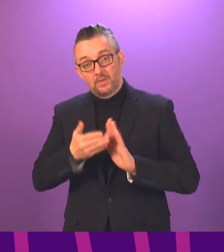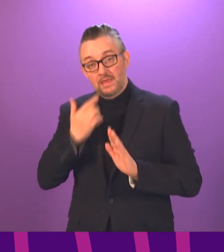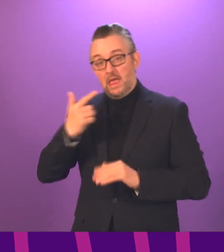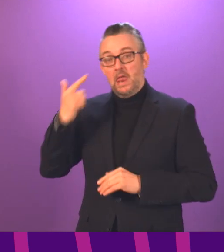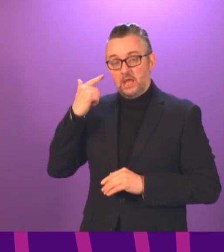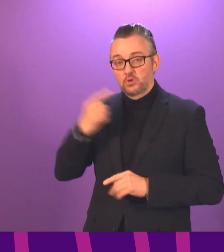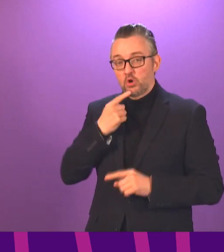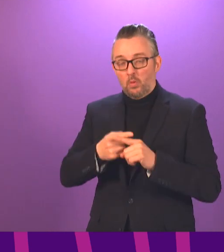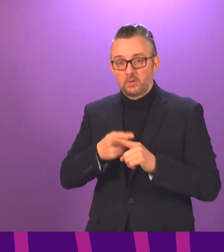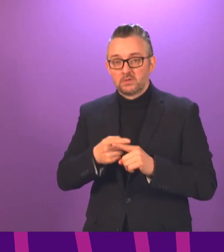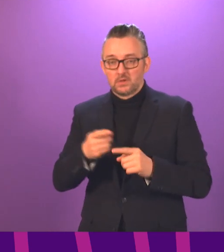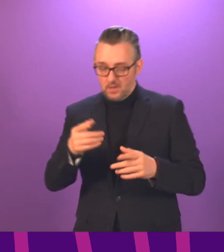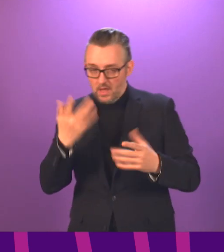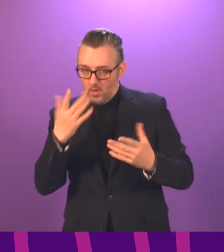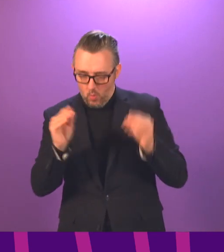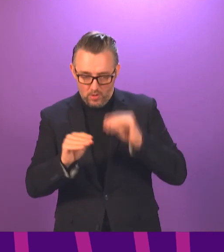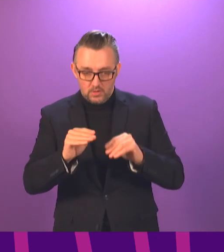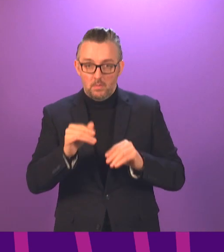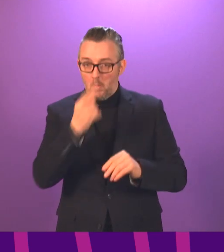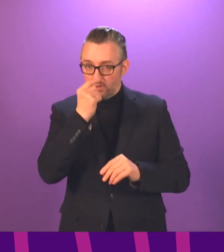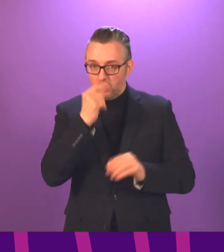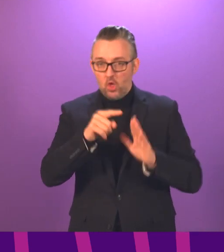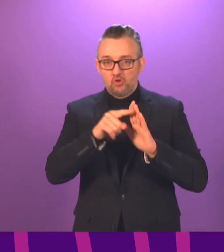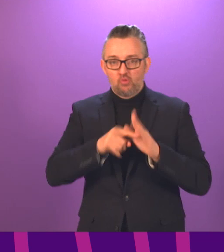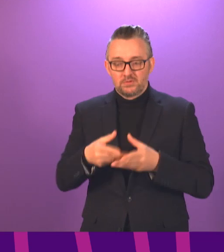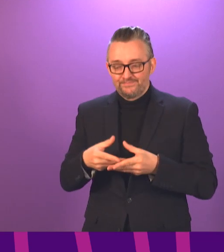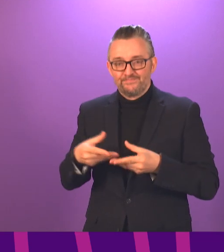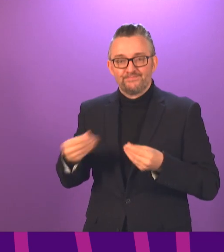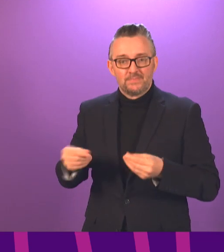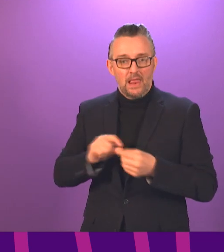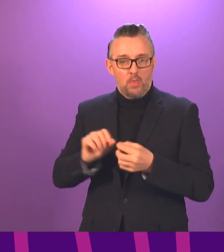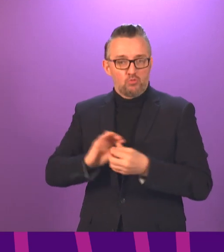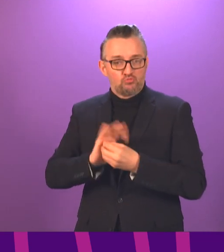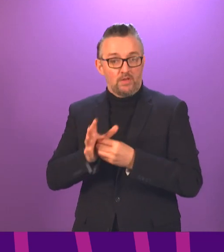gradual easing of the current measures when the epidemiological conditions allow that to be done